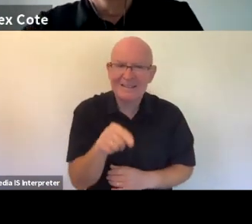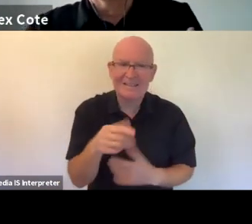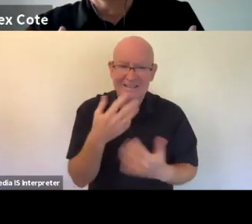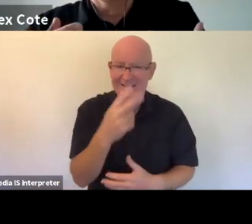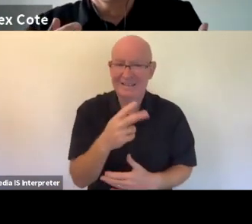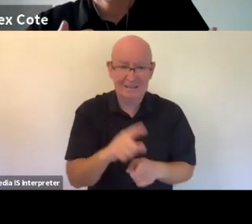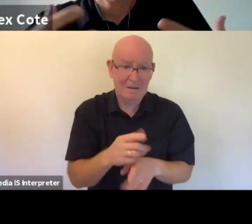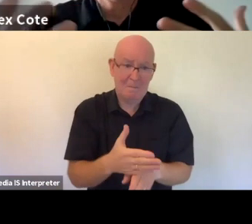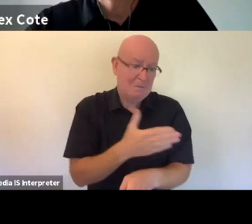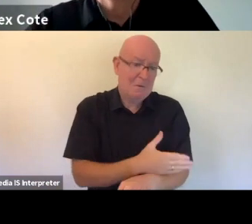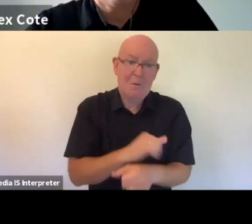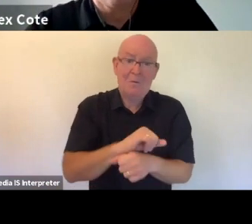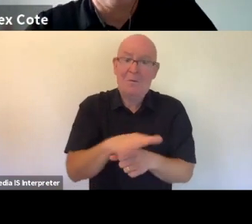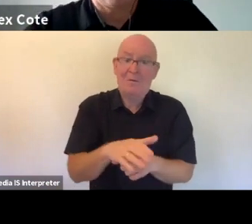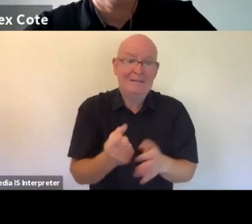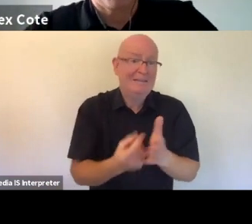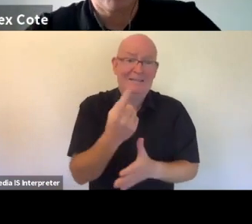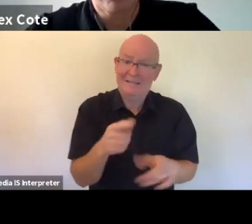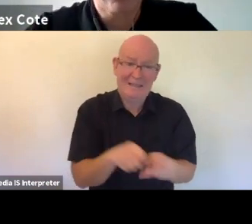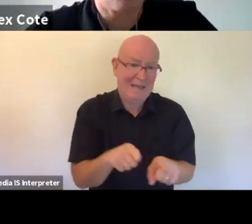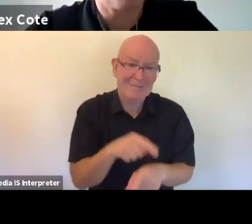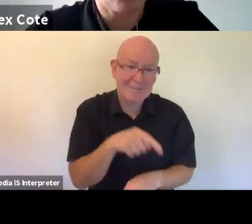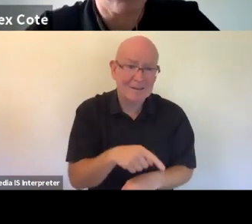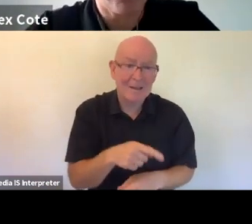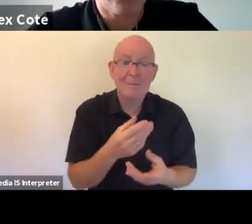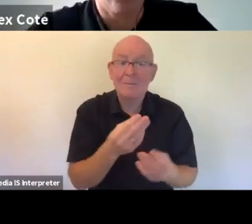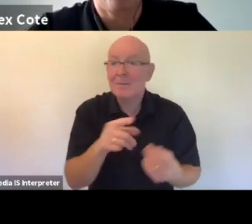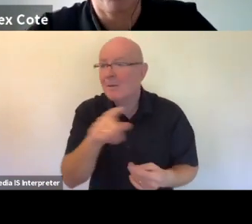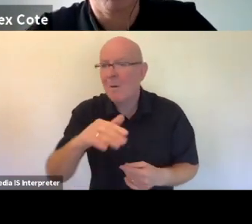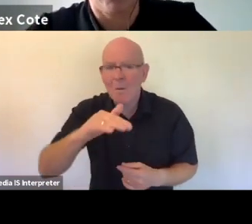So, what are we looking forward to? And what are some of the conversations we see happening?